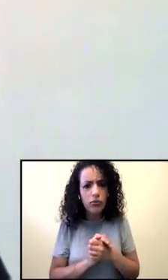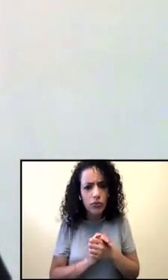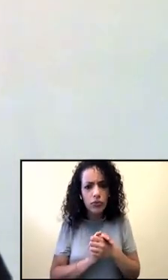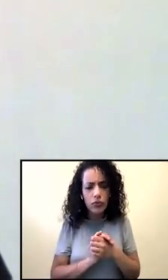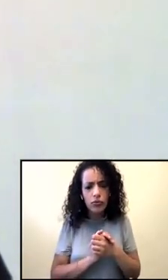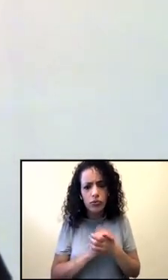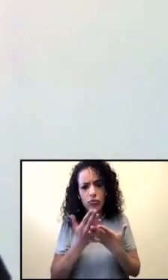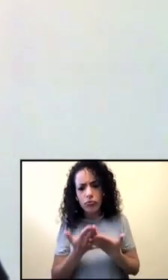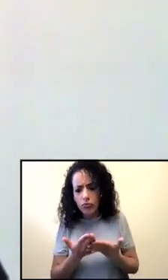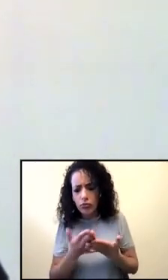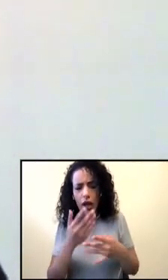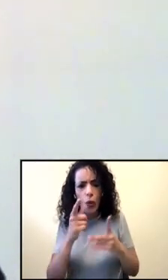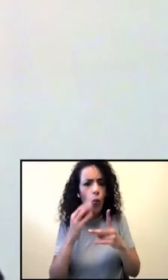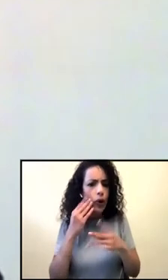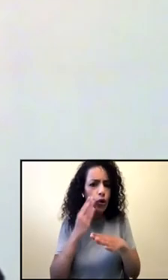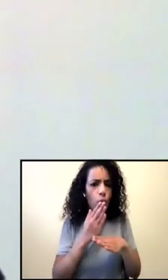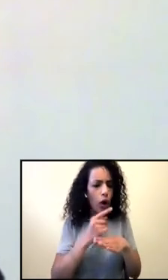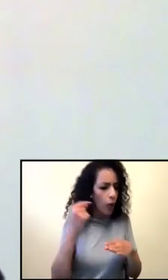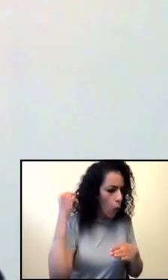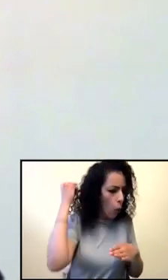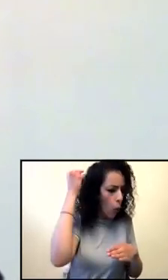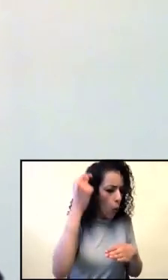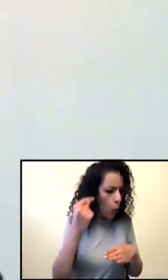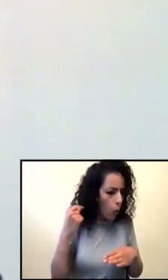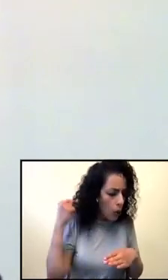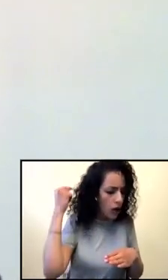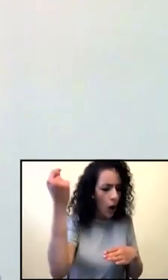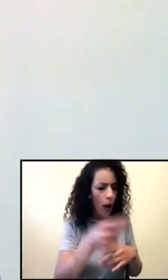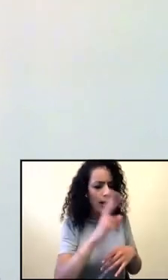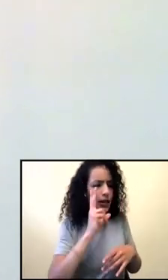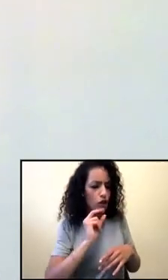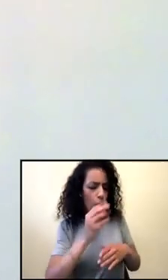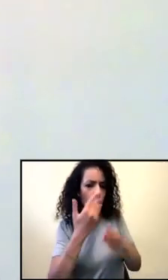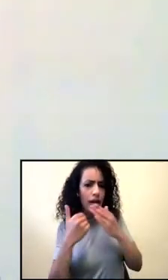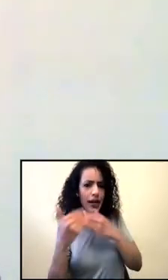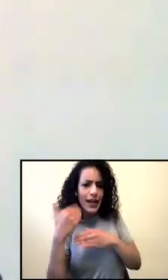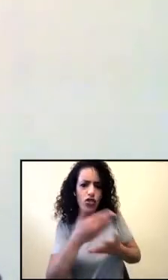that working with audio and oral storytelling or archiving has, that maybe other mediums don't?